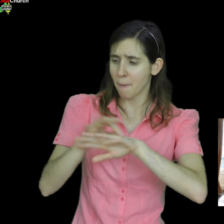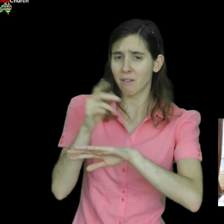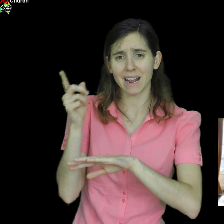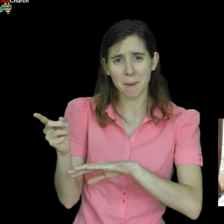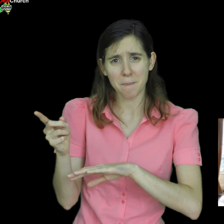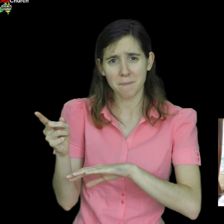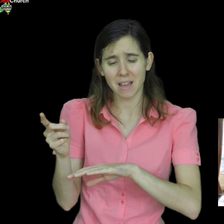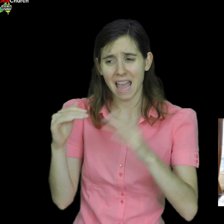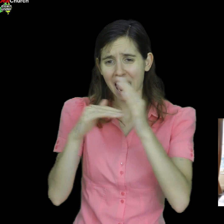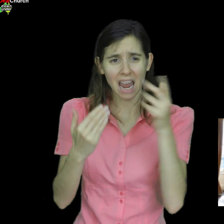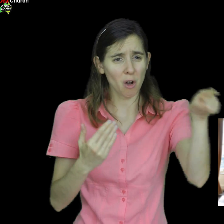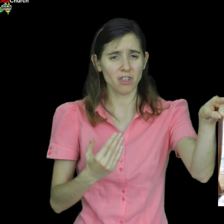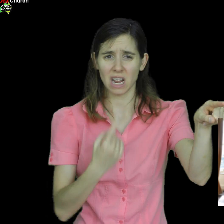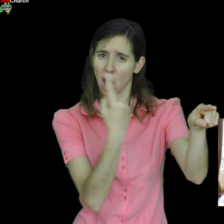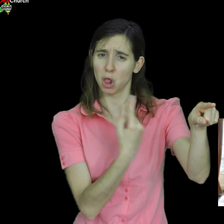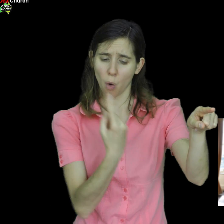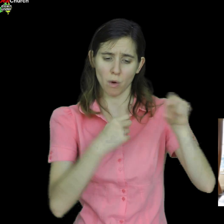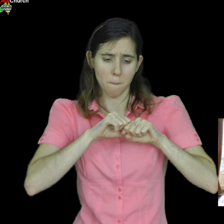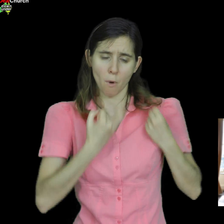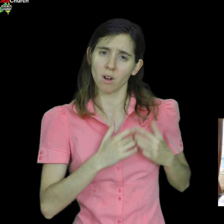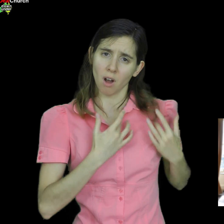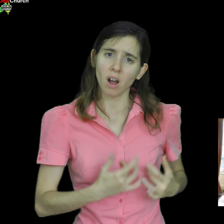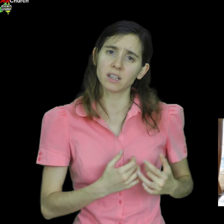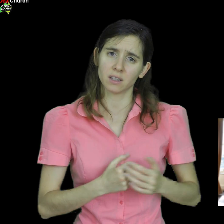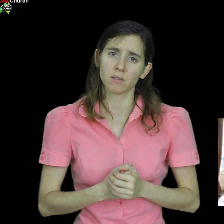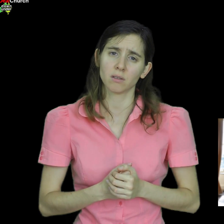Now, she was alone and brokenhearted. Life